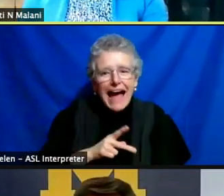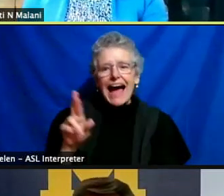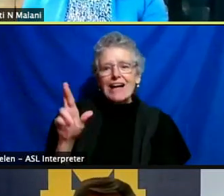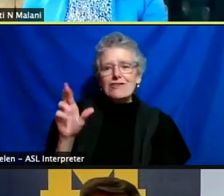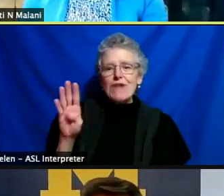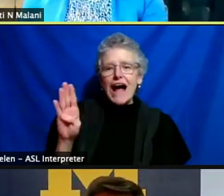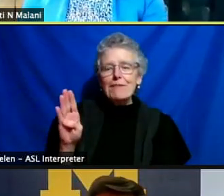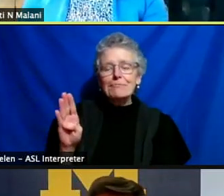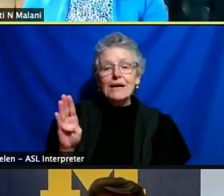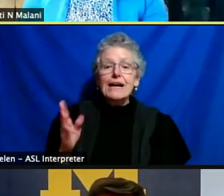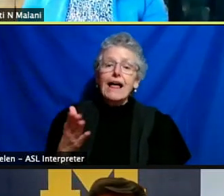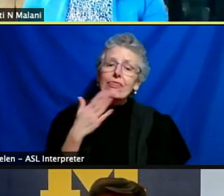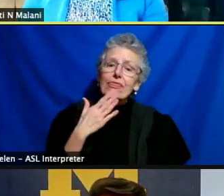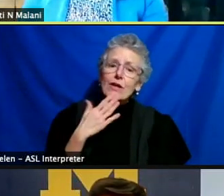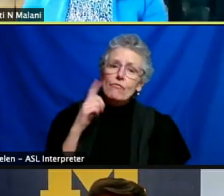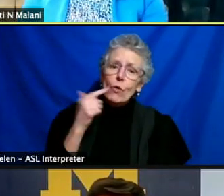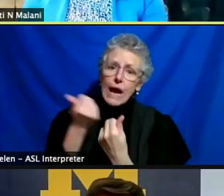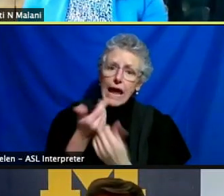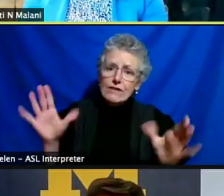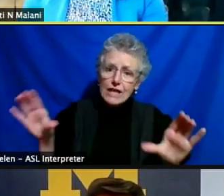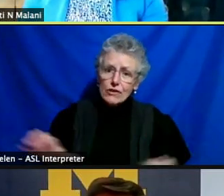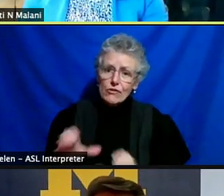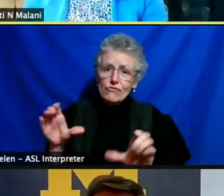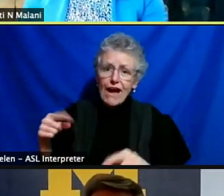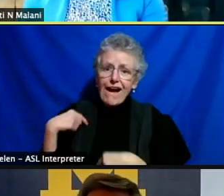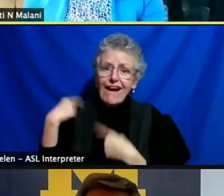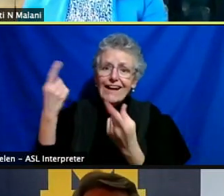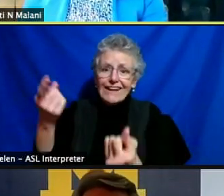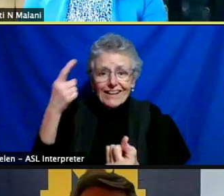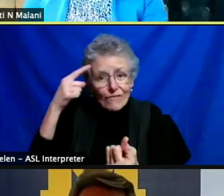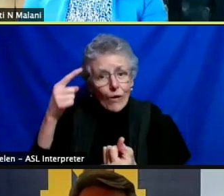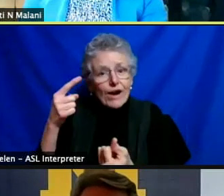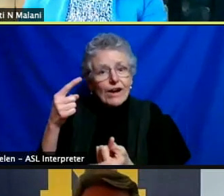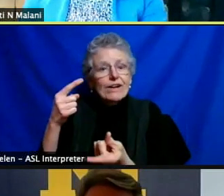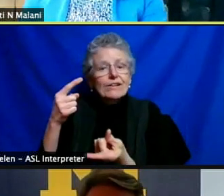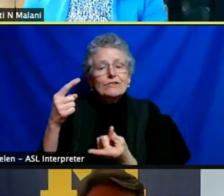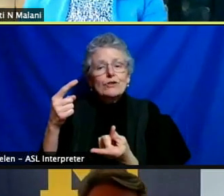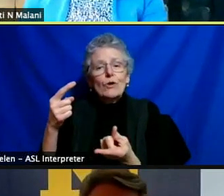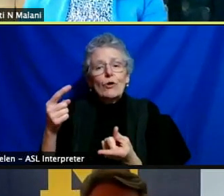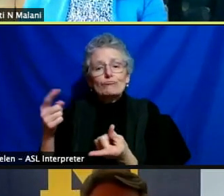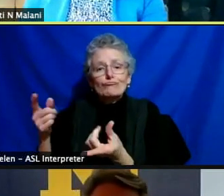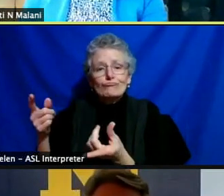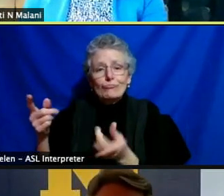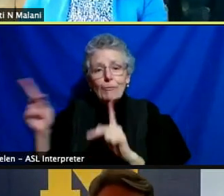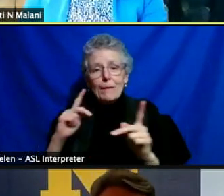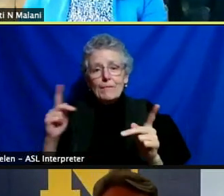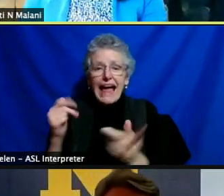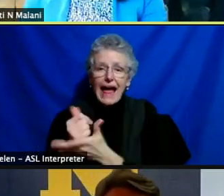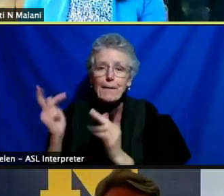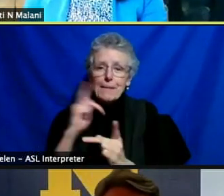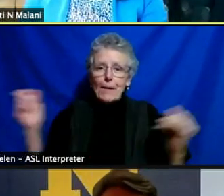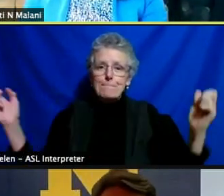Thank you for everything that you've done to sort of get get everyone back on campus. There's been a big push behind the scenes